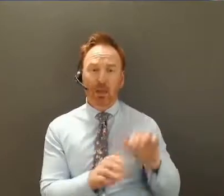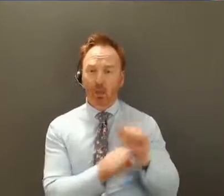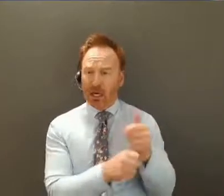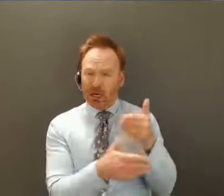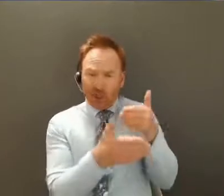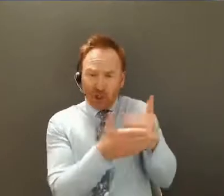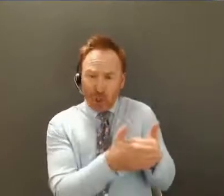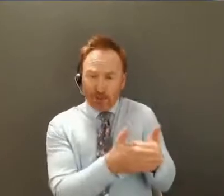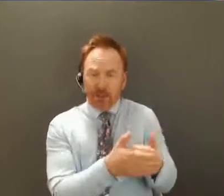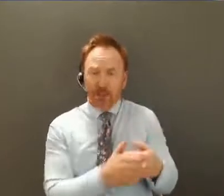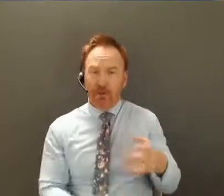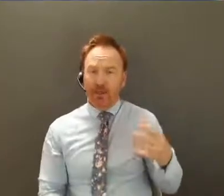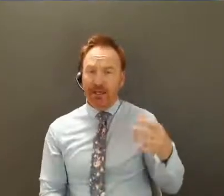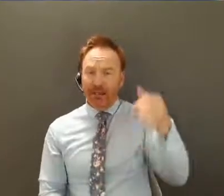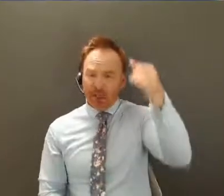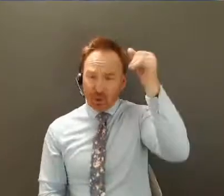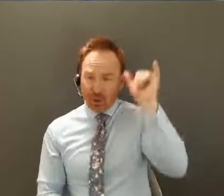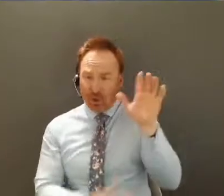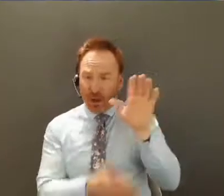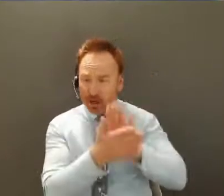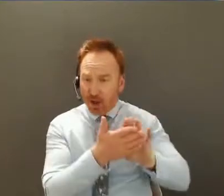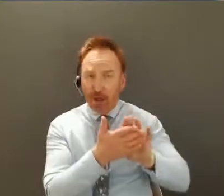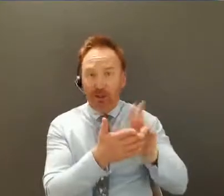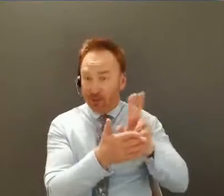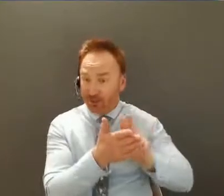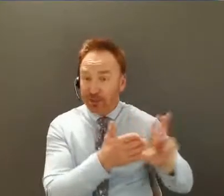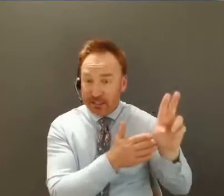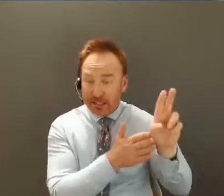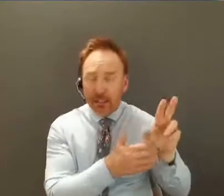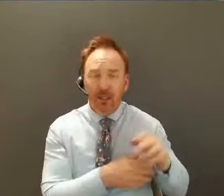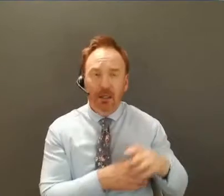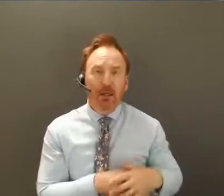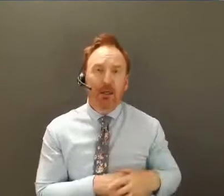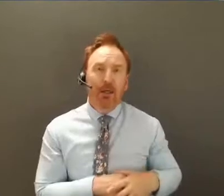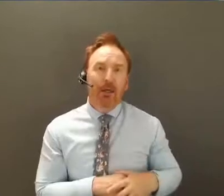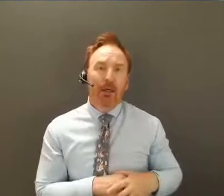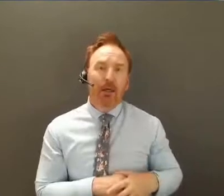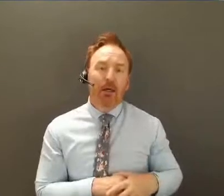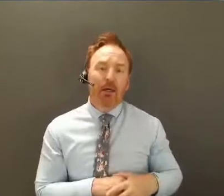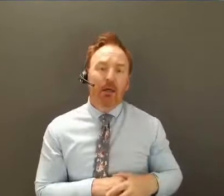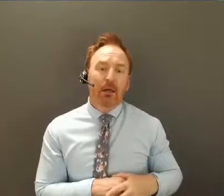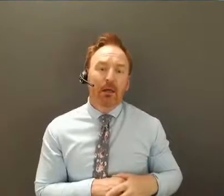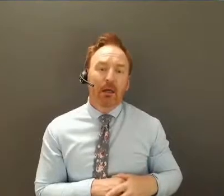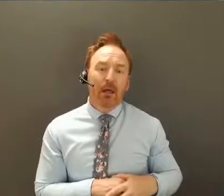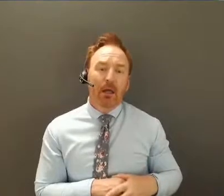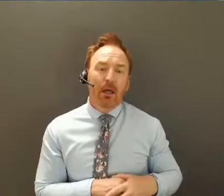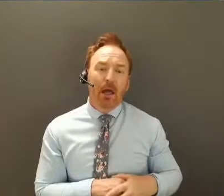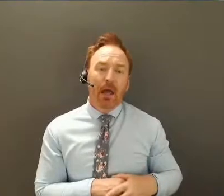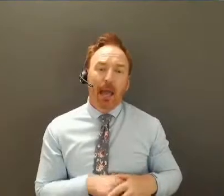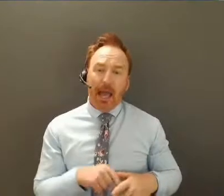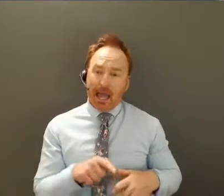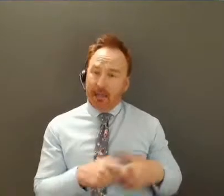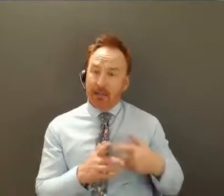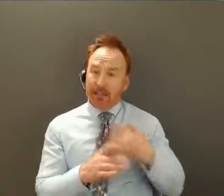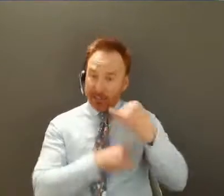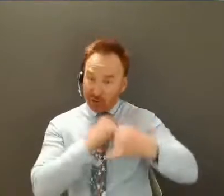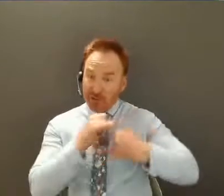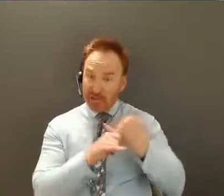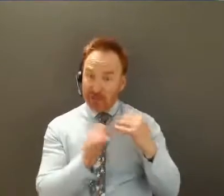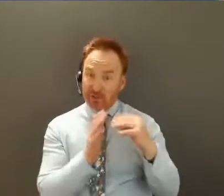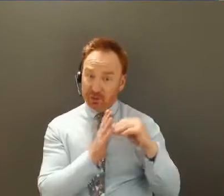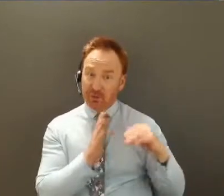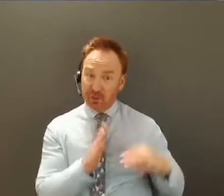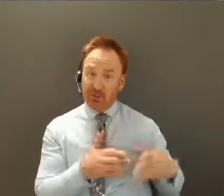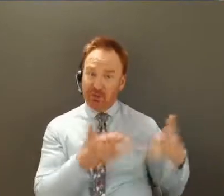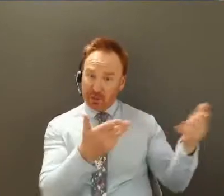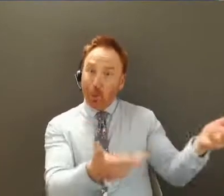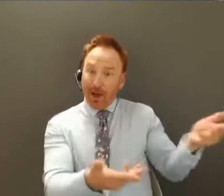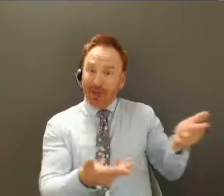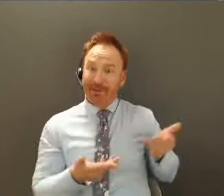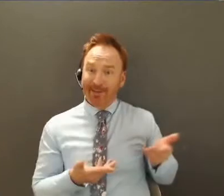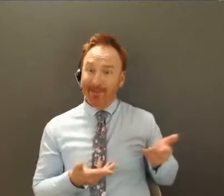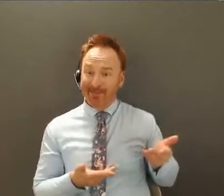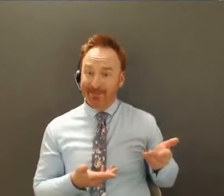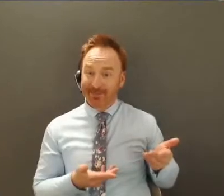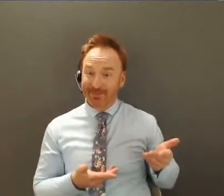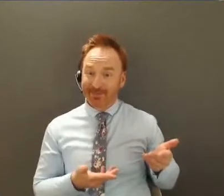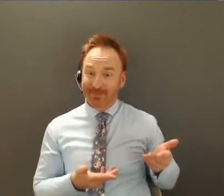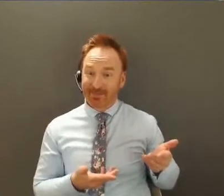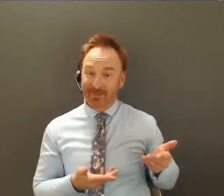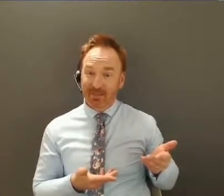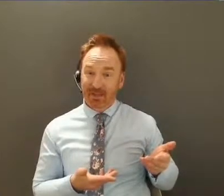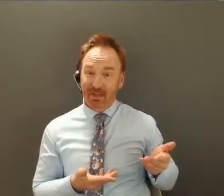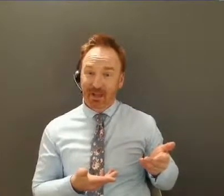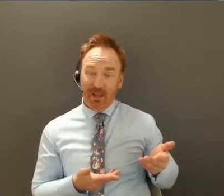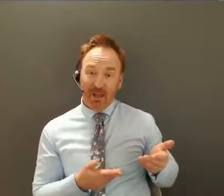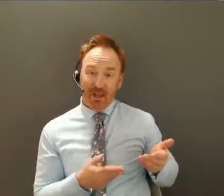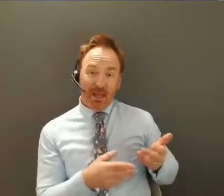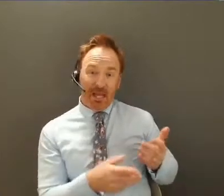then back at augmented and it's